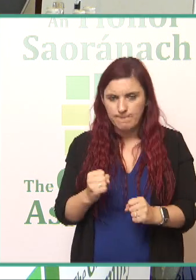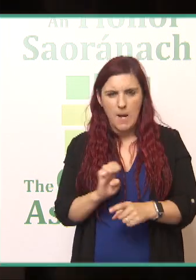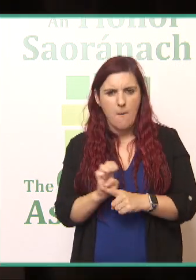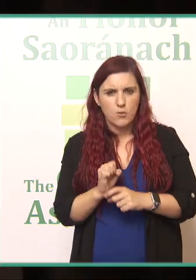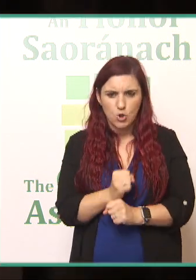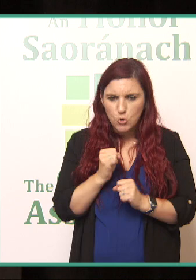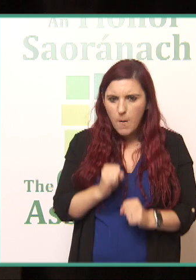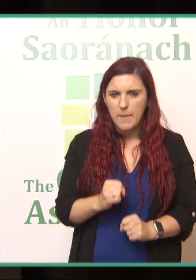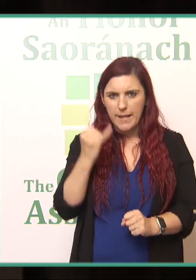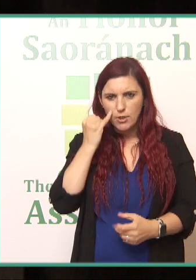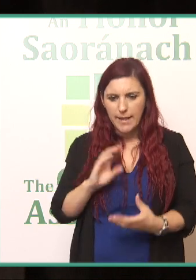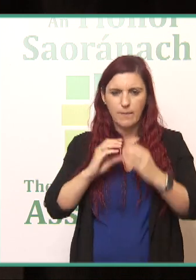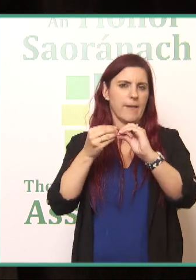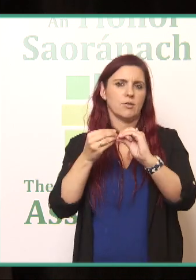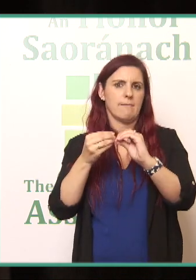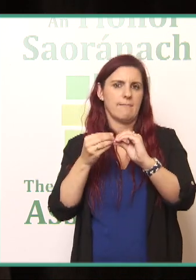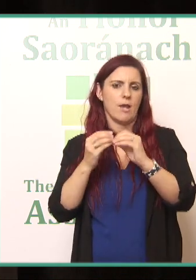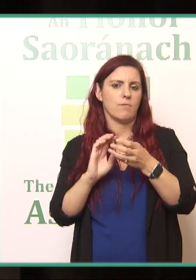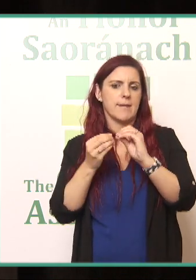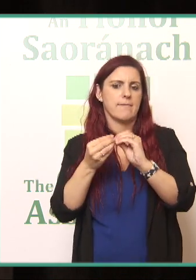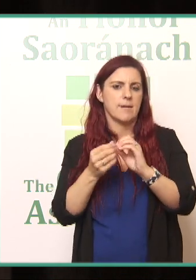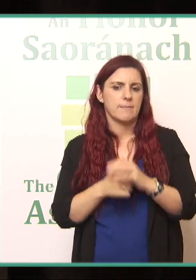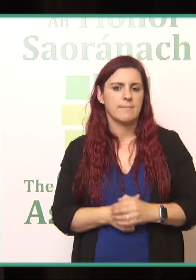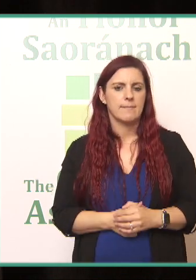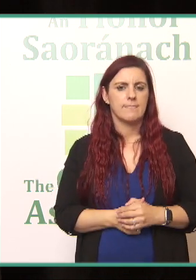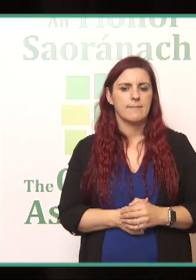we need to be determined so when I was reflecting on this I was saying David